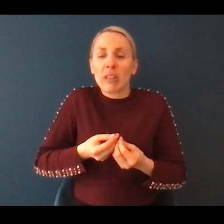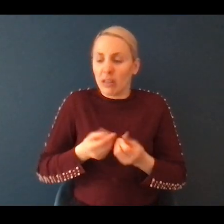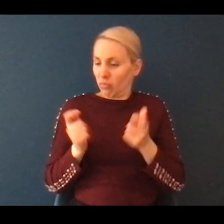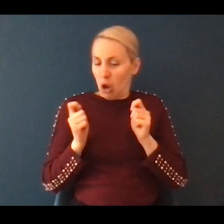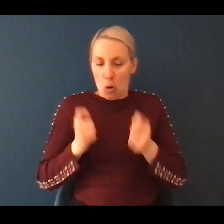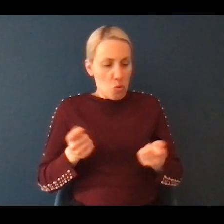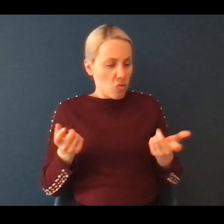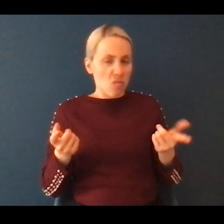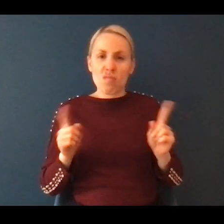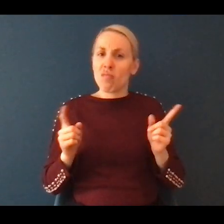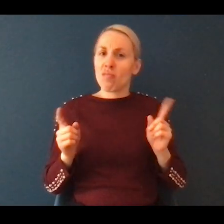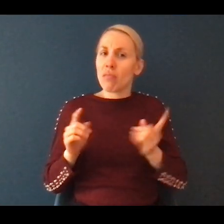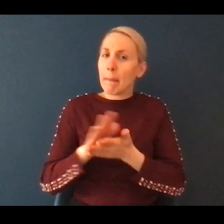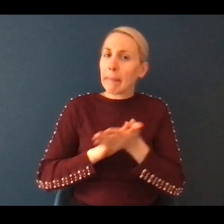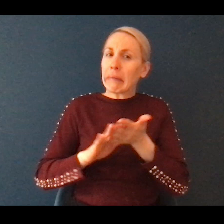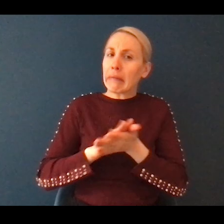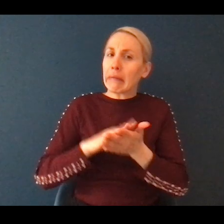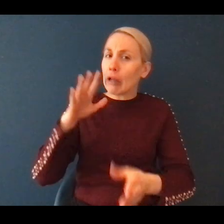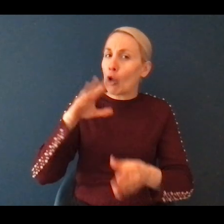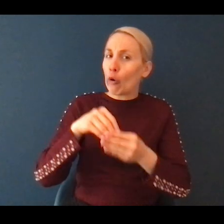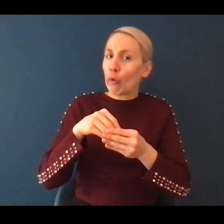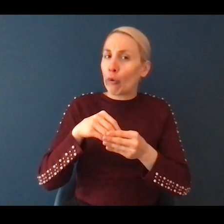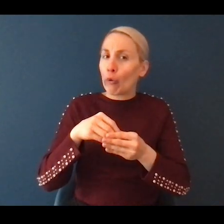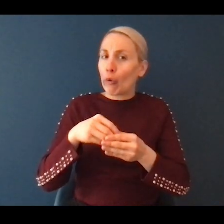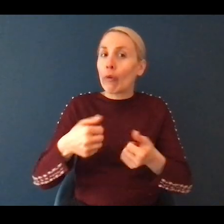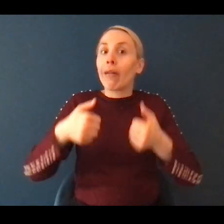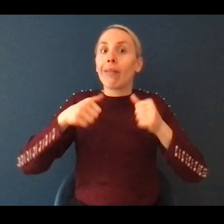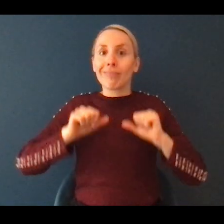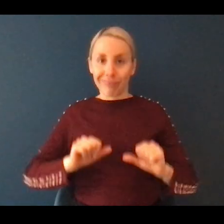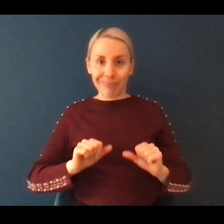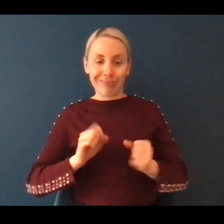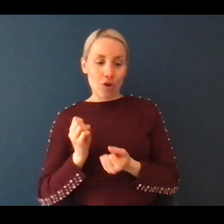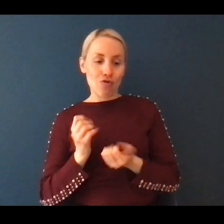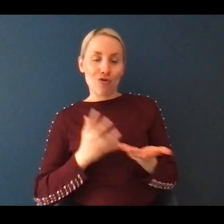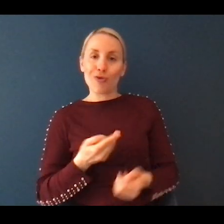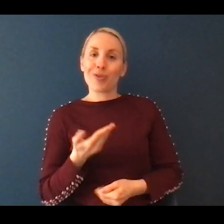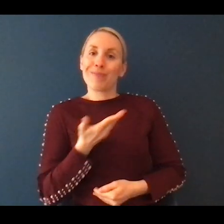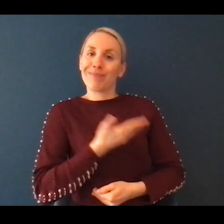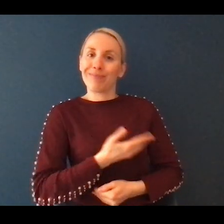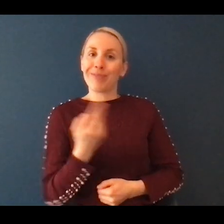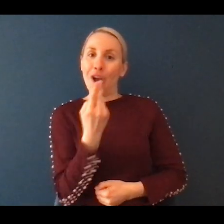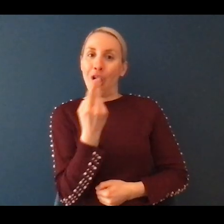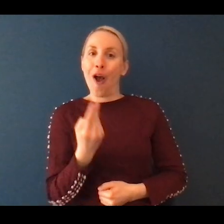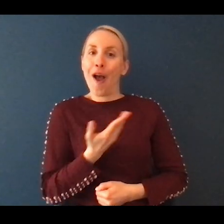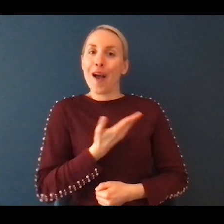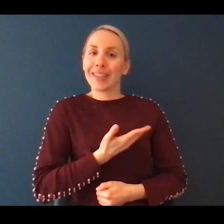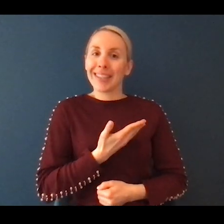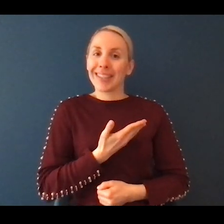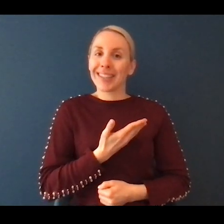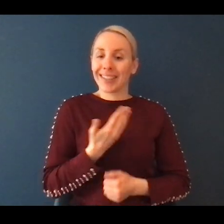the details and then I will introduce the artists and the selection panel before we